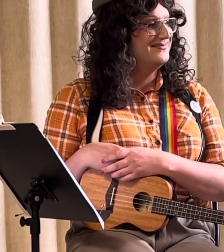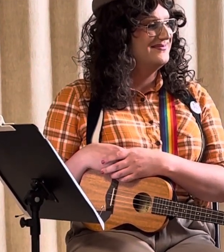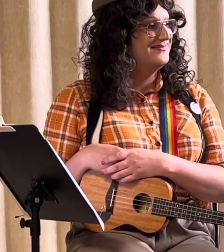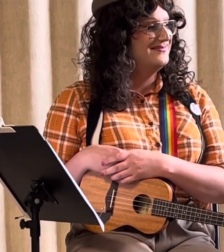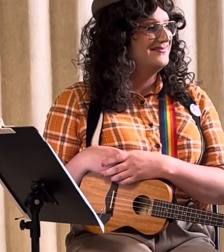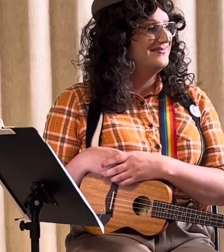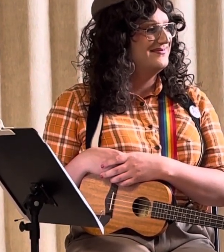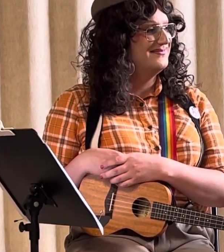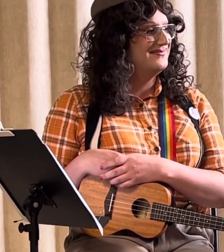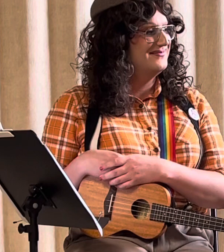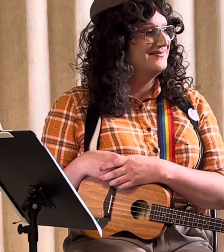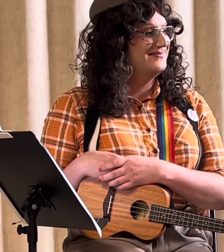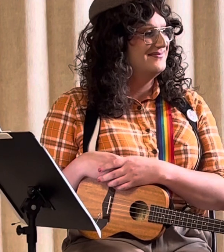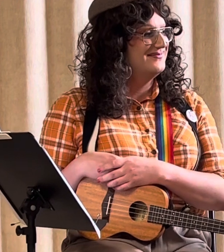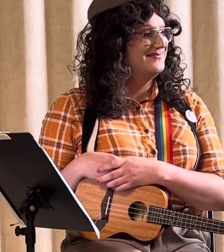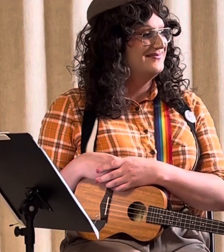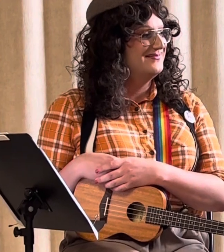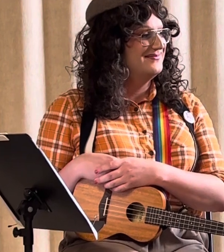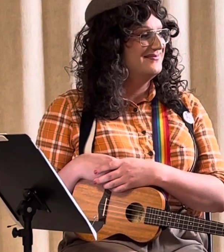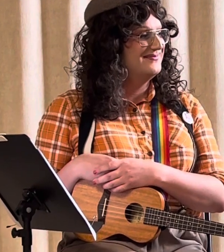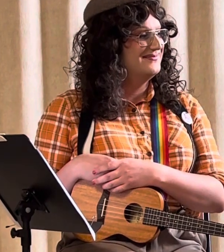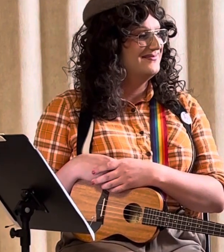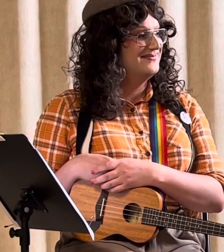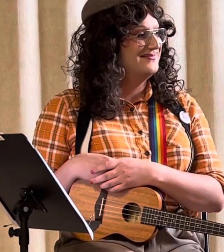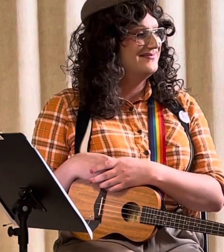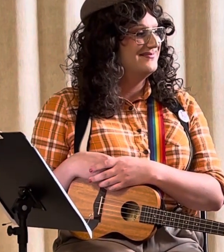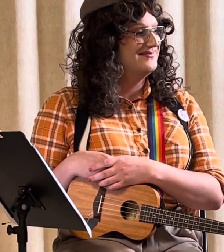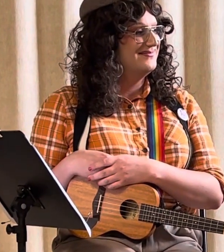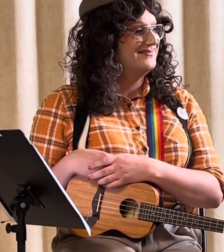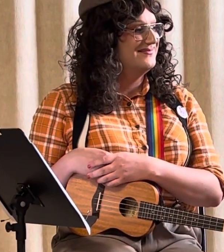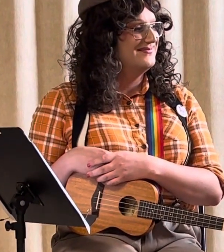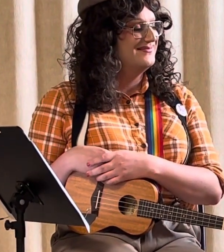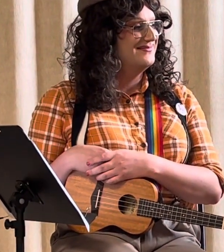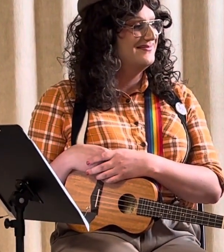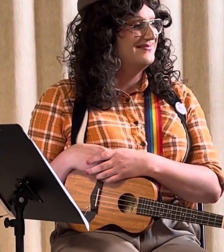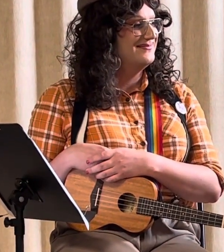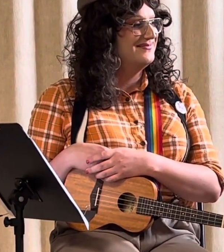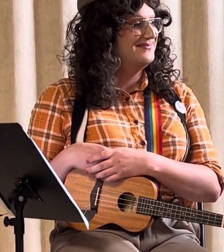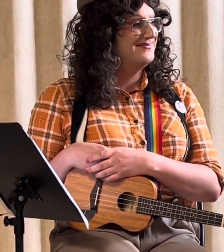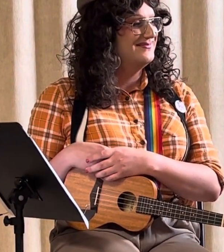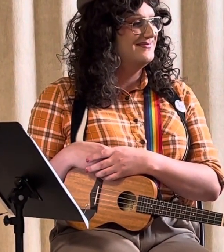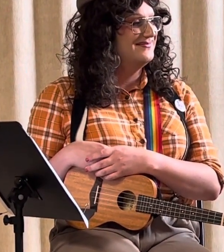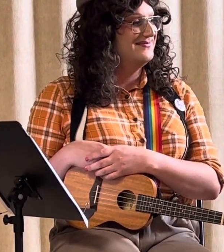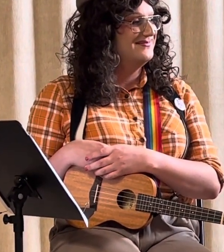And we're walking right up to it. There's Grandad. With bookshelves packed to the brim